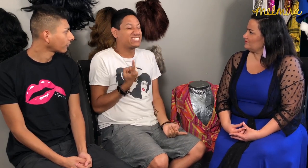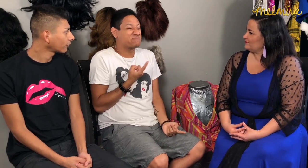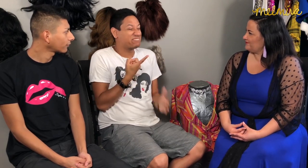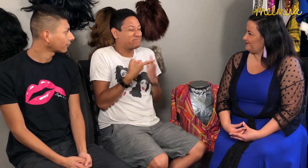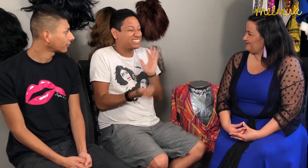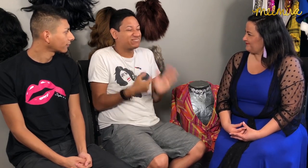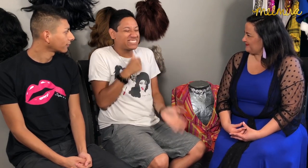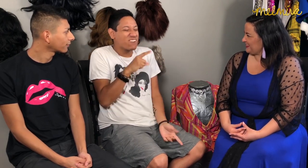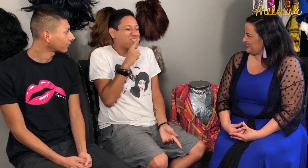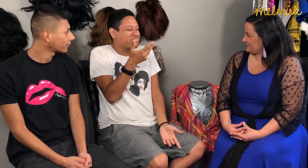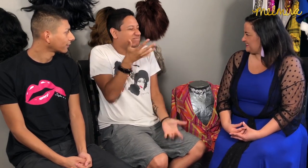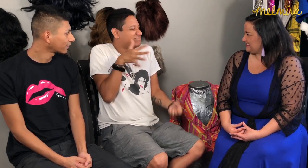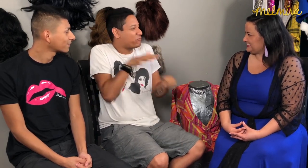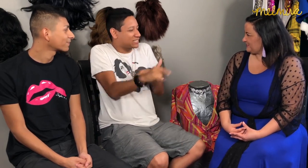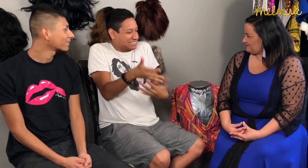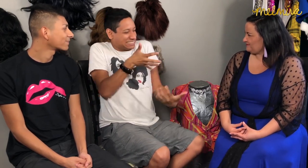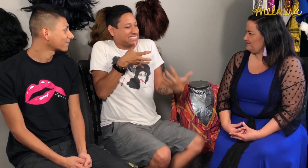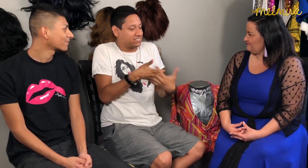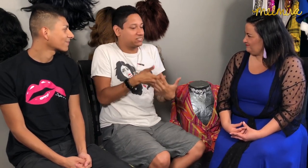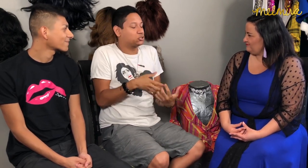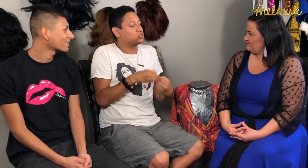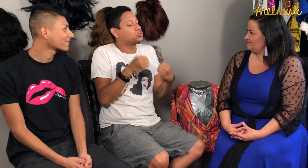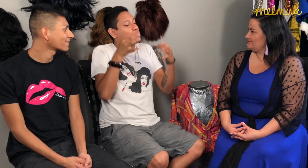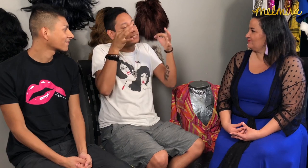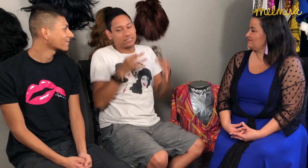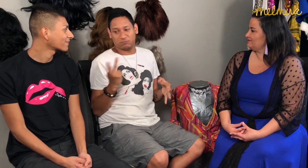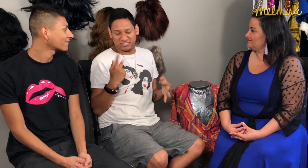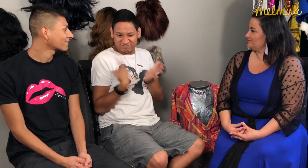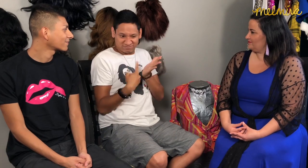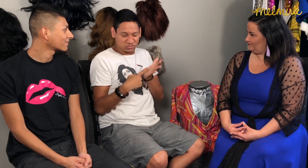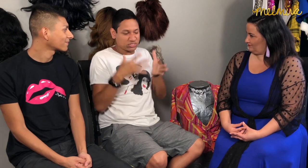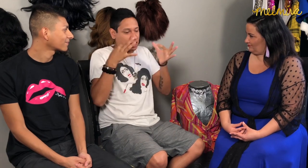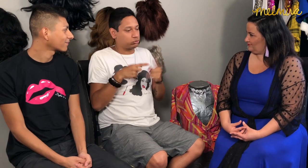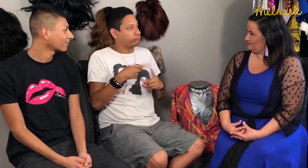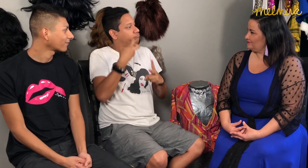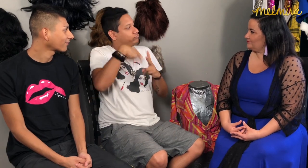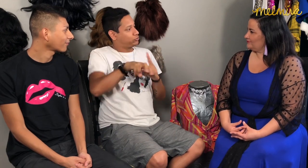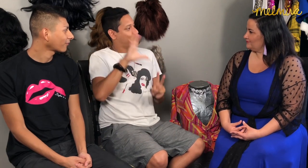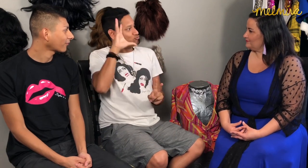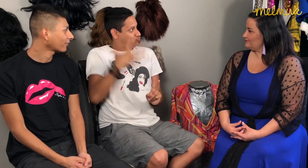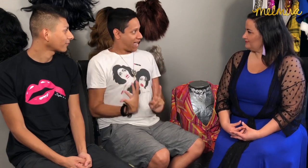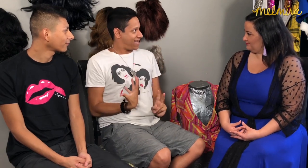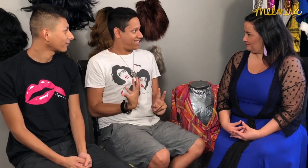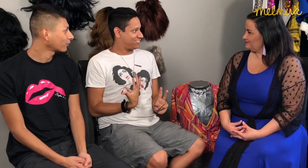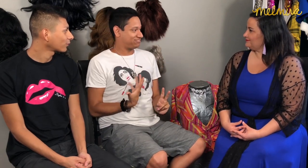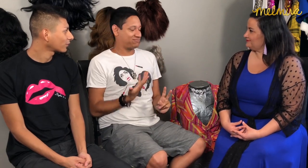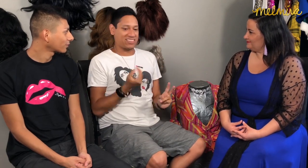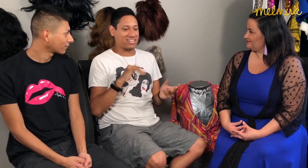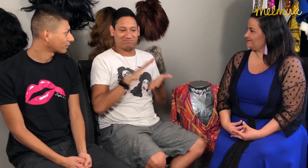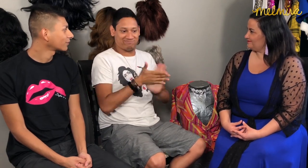When we filmed ourselves as men, I felt something was missing, and we weren't sure about it. So, we had a discussion and decided to go ahead with drag